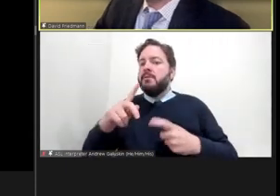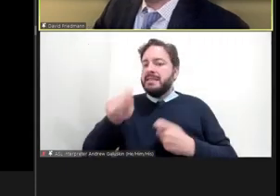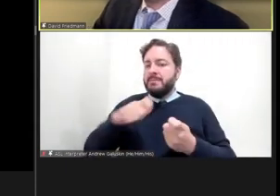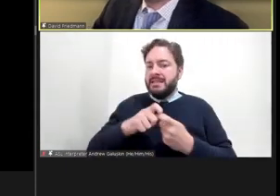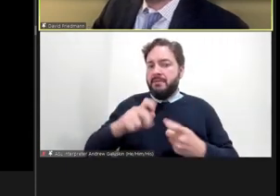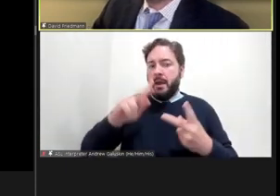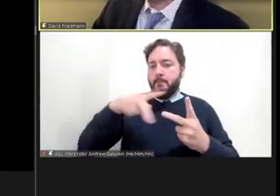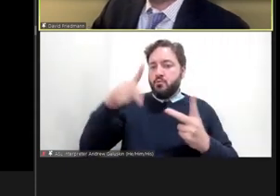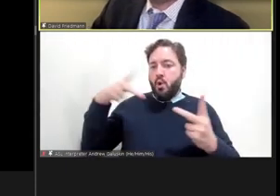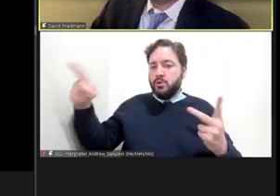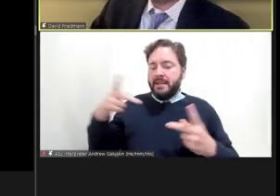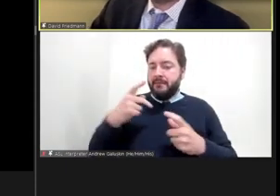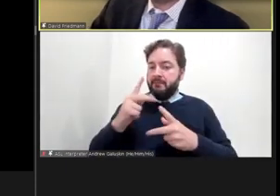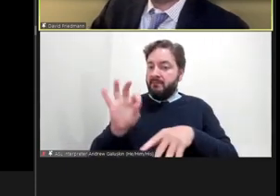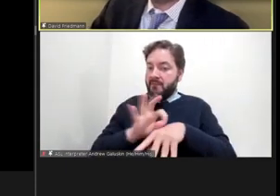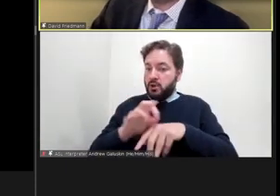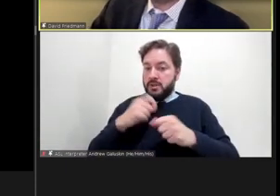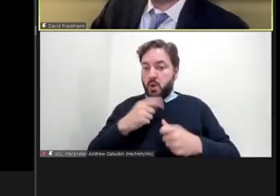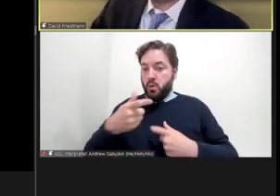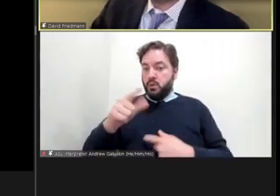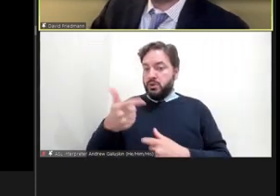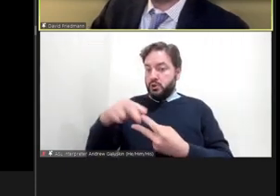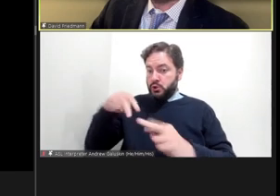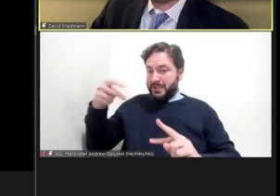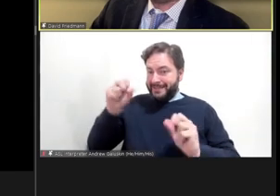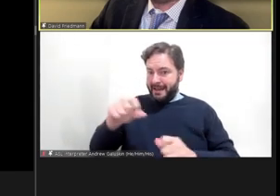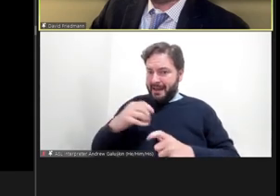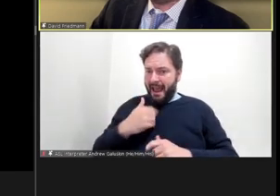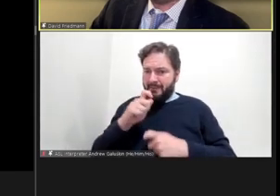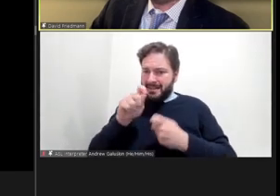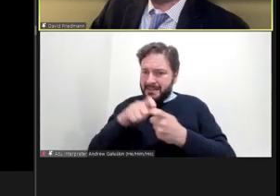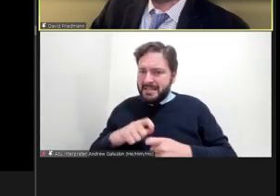And what can happen is that genes can have mutations. Essentially what we refer